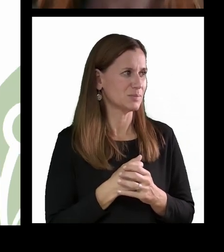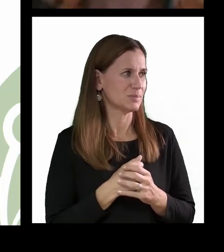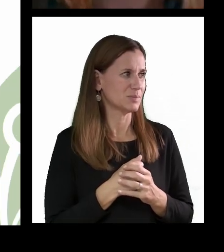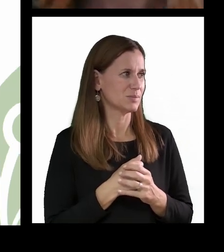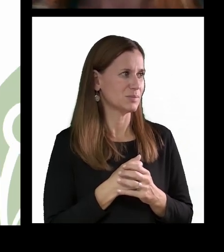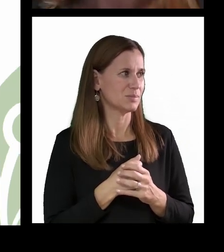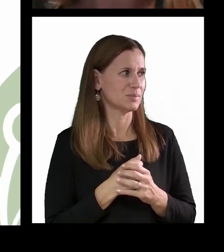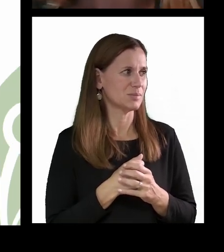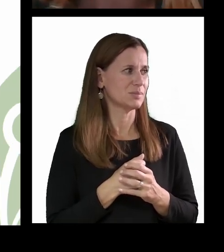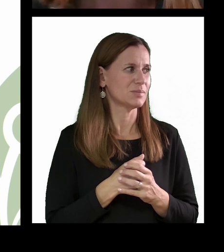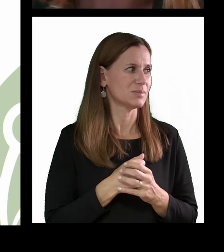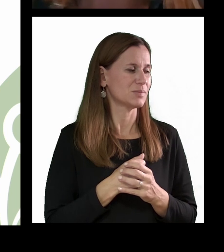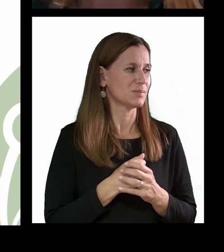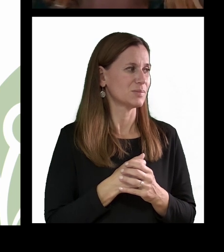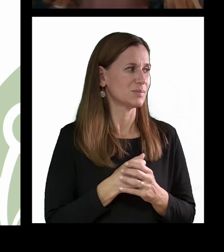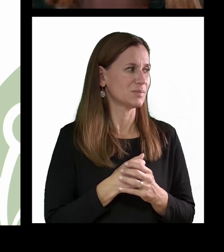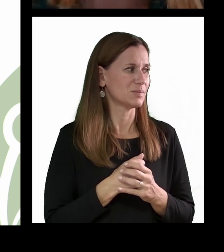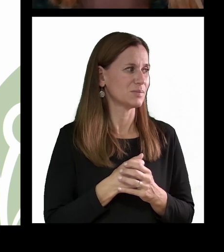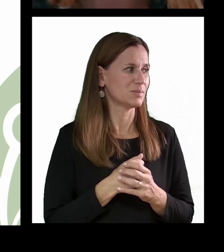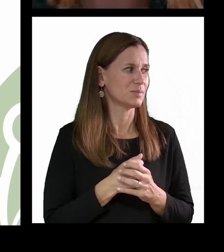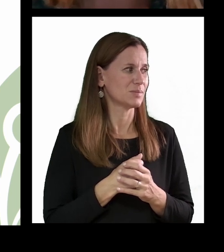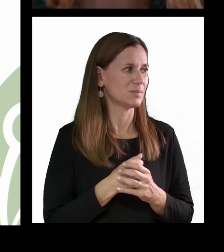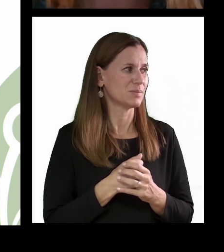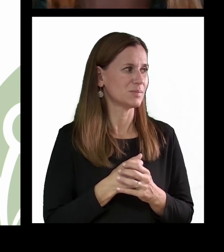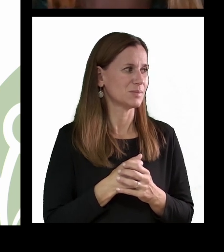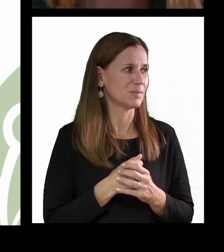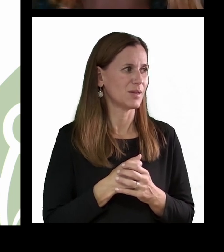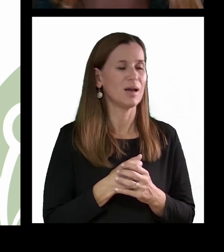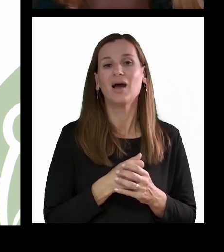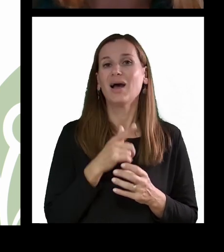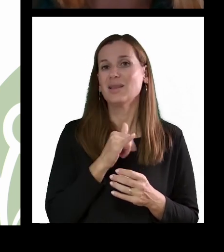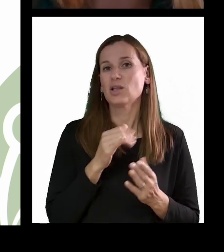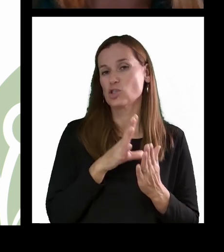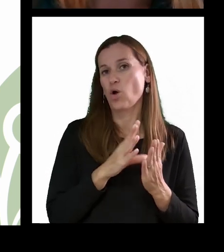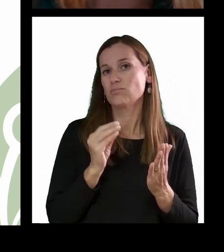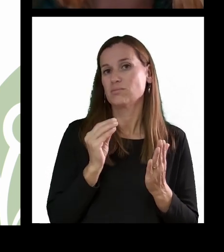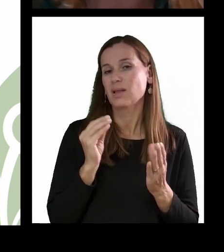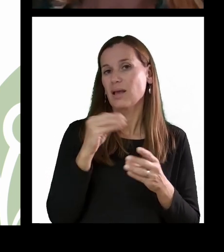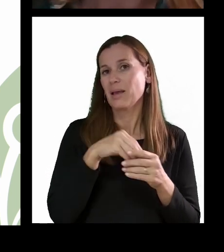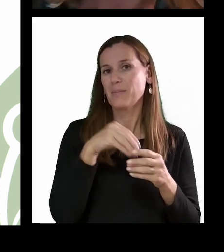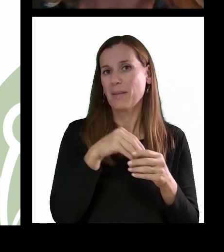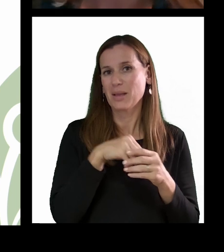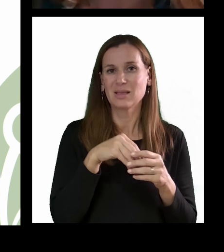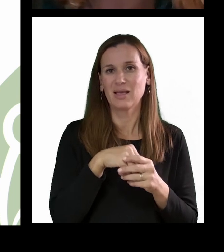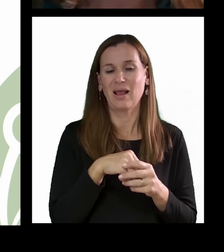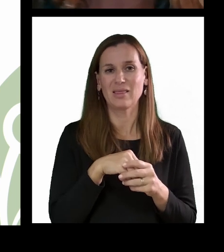Okay. And so these results have been implemented in this framework. The aim to increase